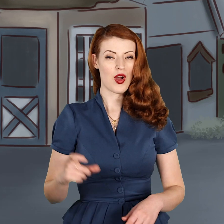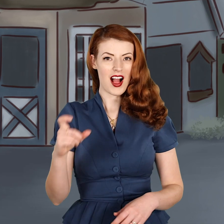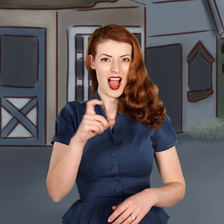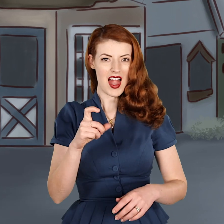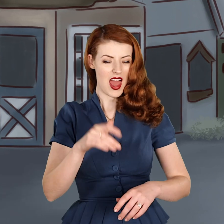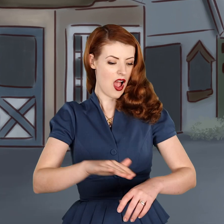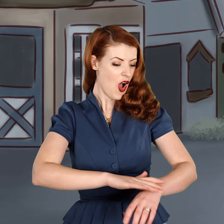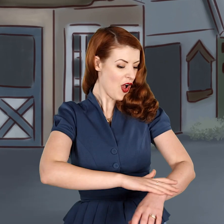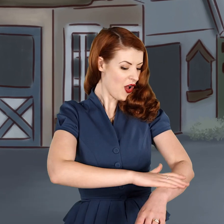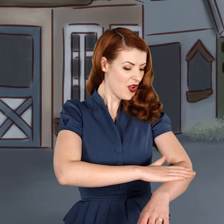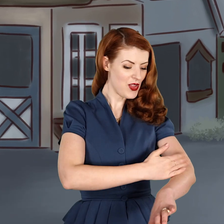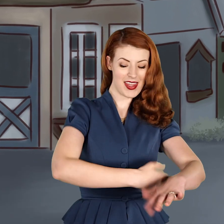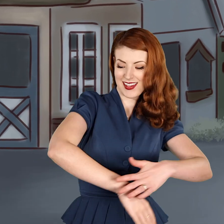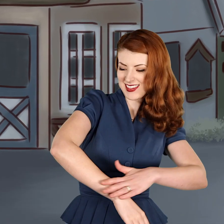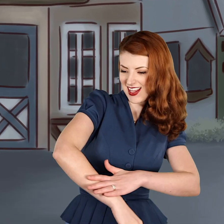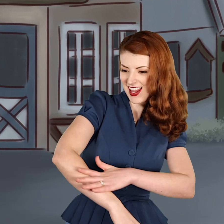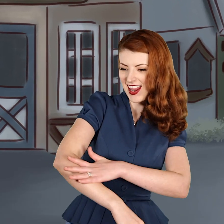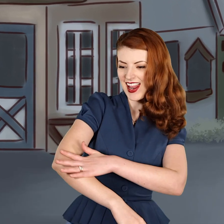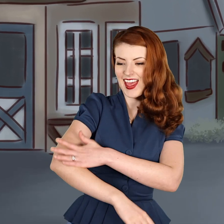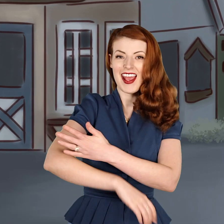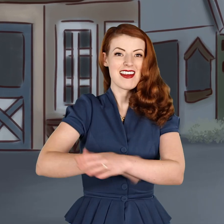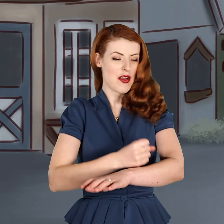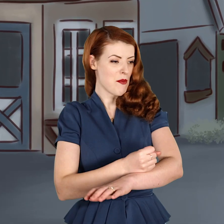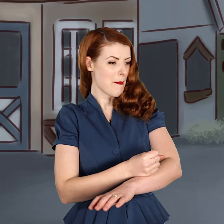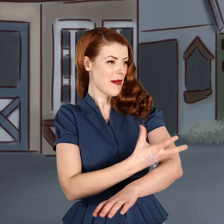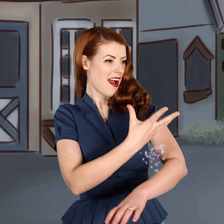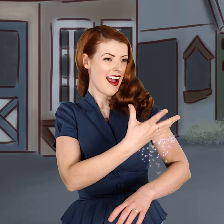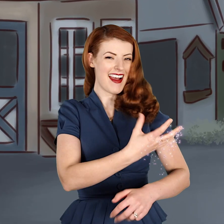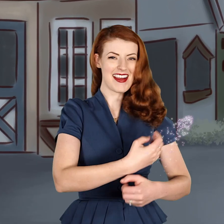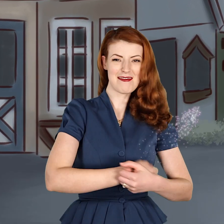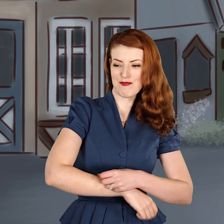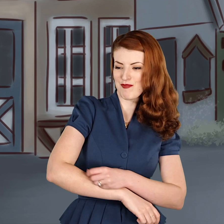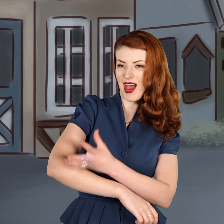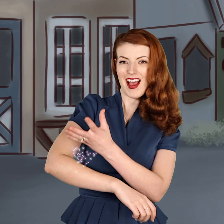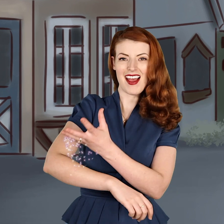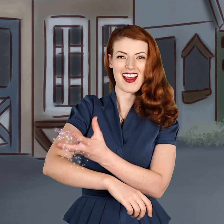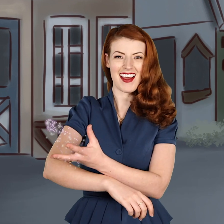He wore his colors on his sleeves.